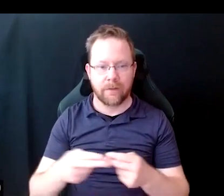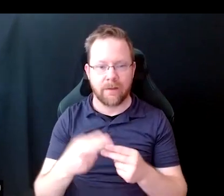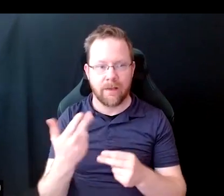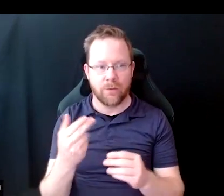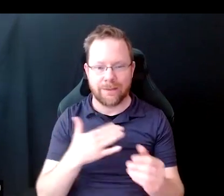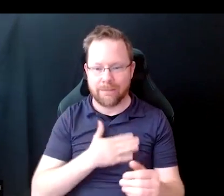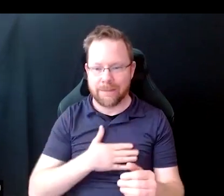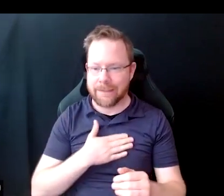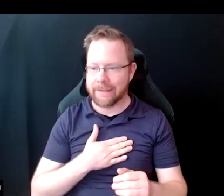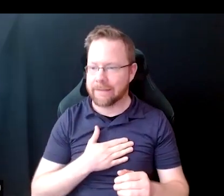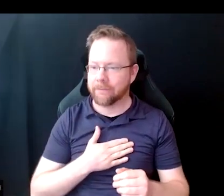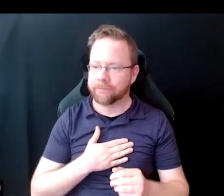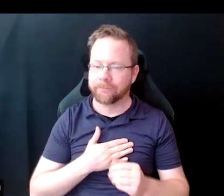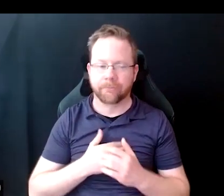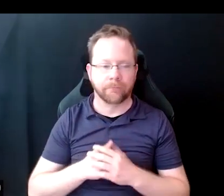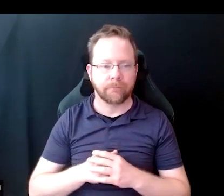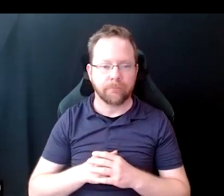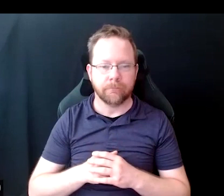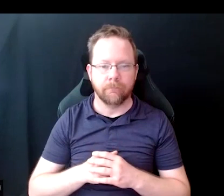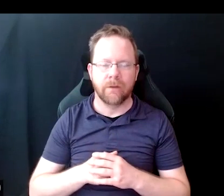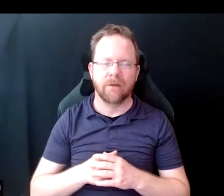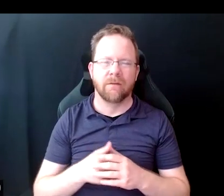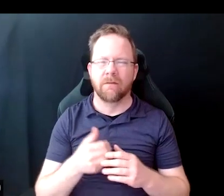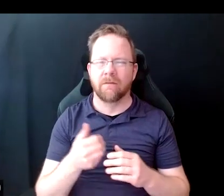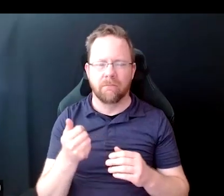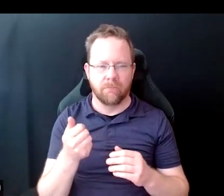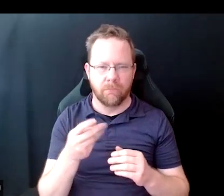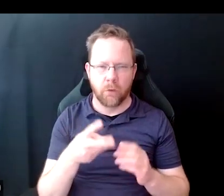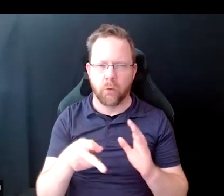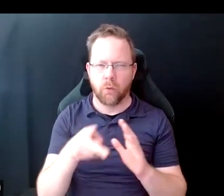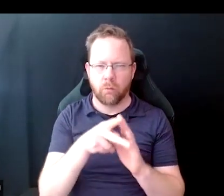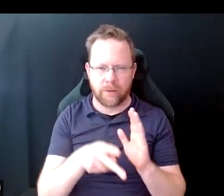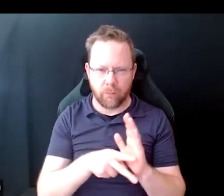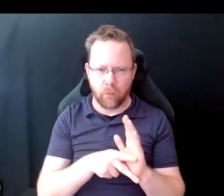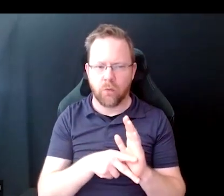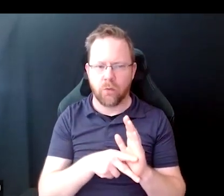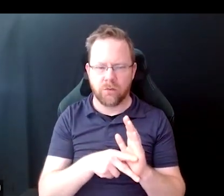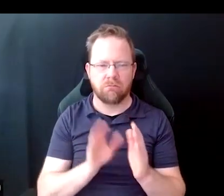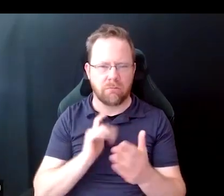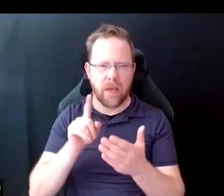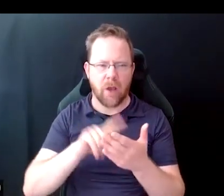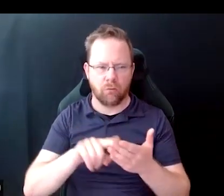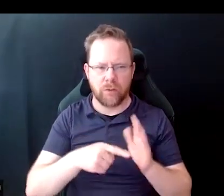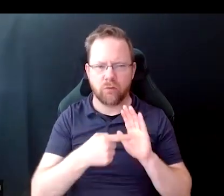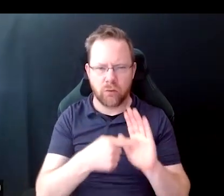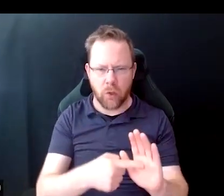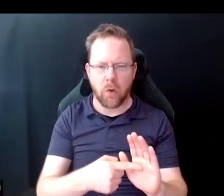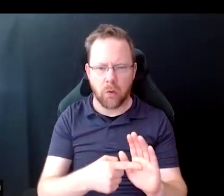Couple of principles that we have arrived at in our research that seem to be working